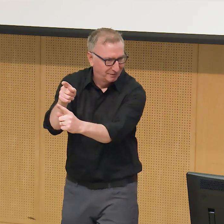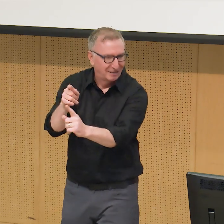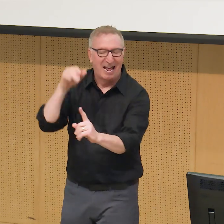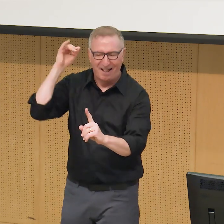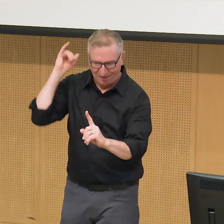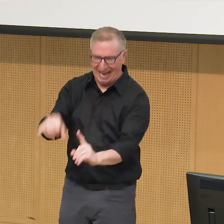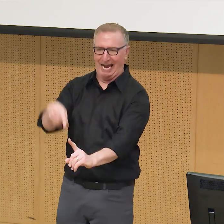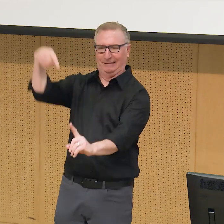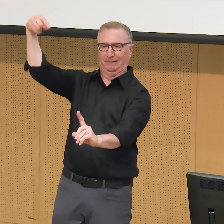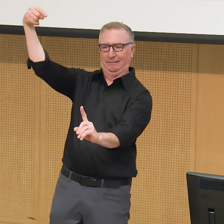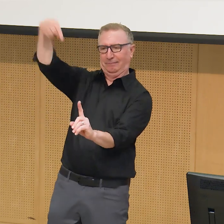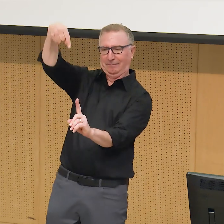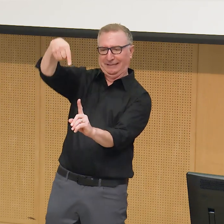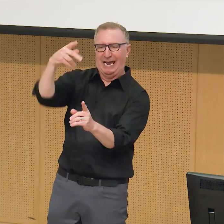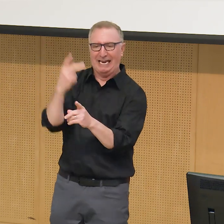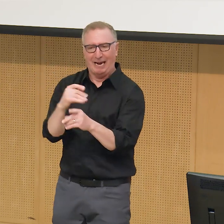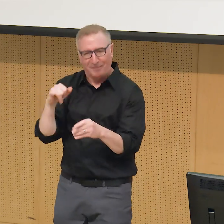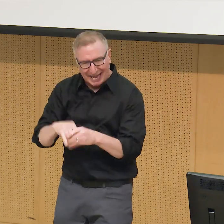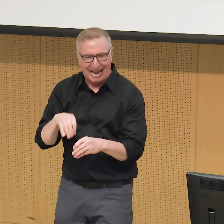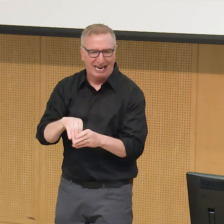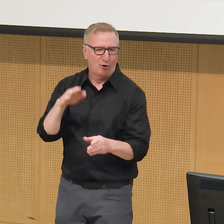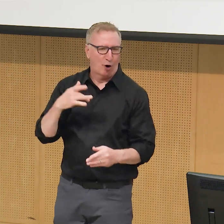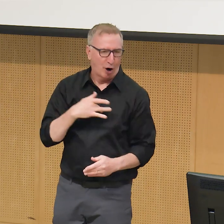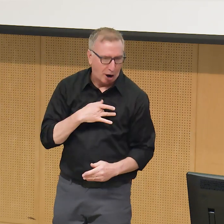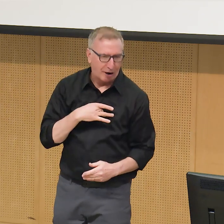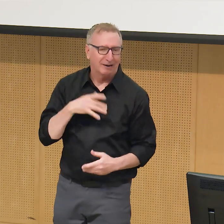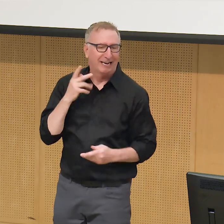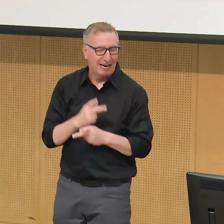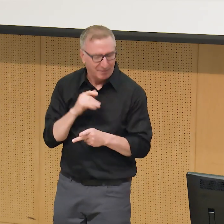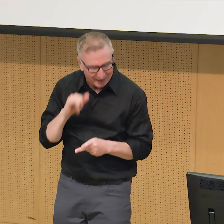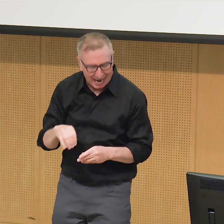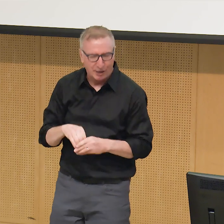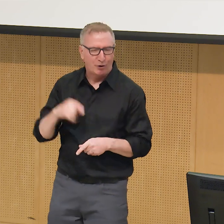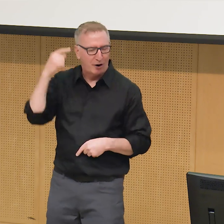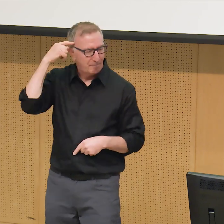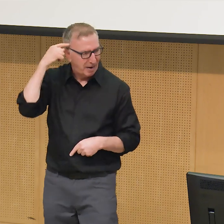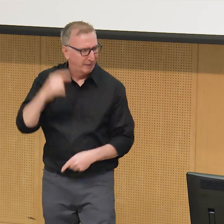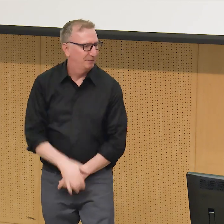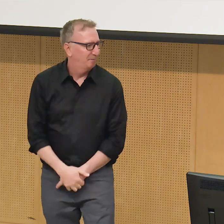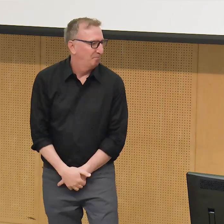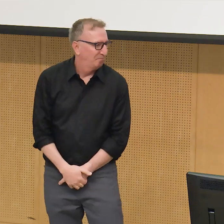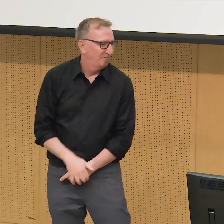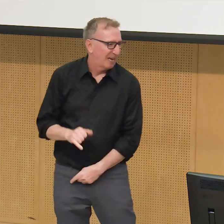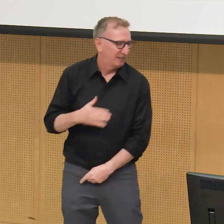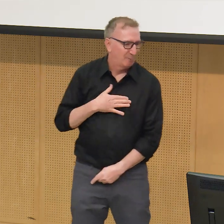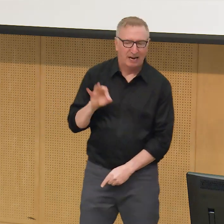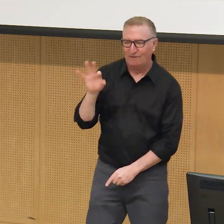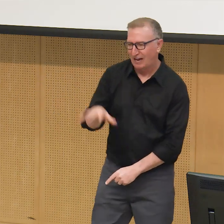to support the Deaf community's goals? Keep that in your heart and in your mind. That's my advice for you.